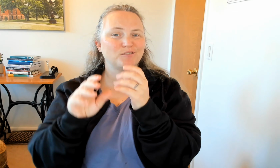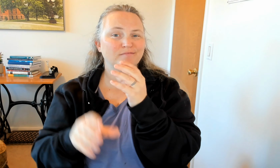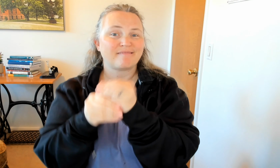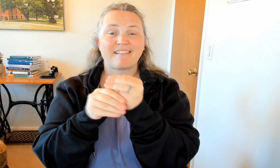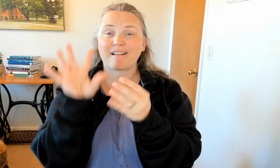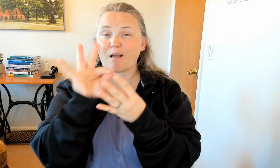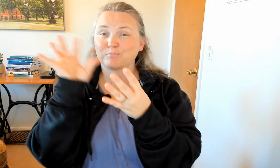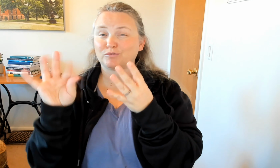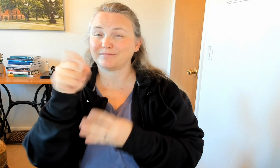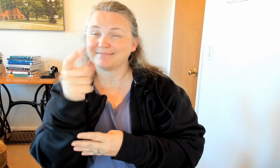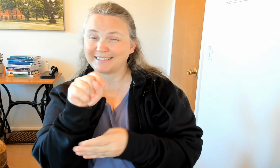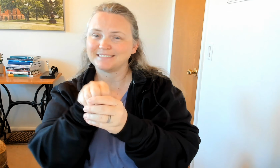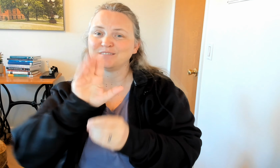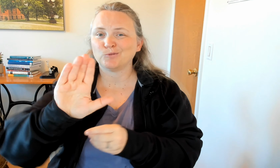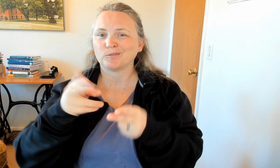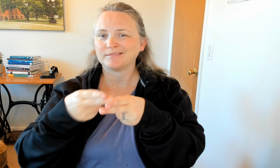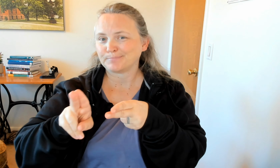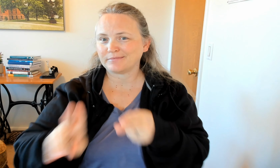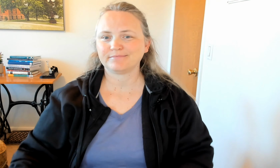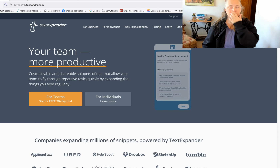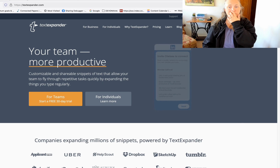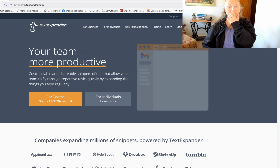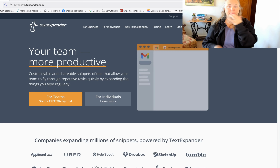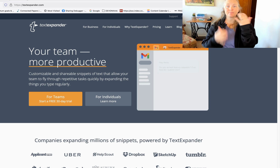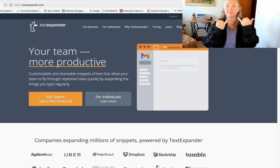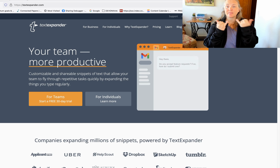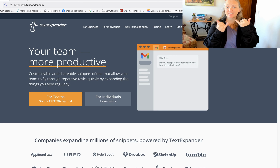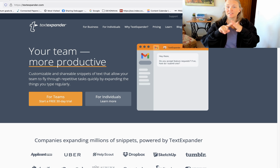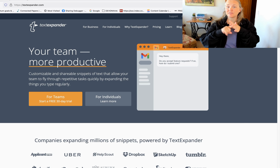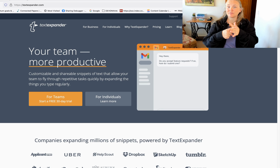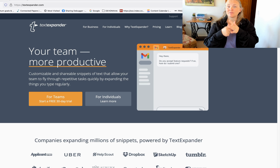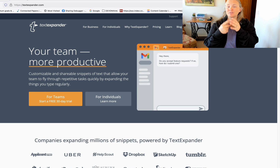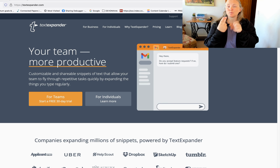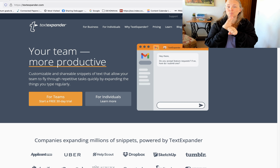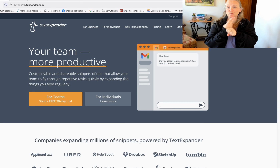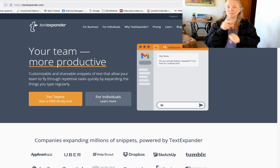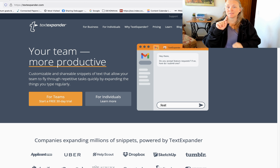optional text for your snippets. so we are going to get started with text expander.